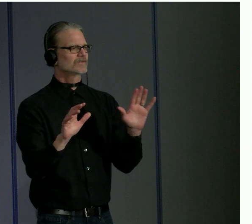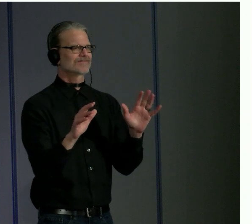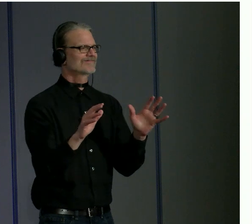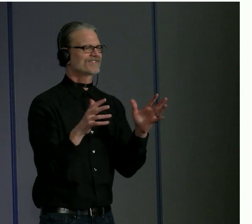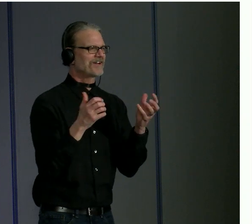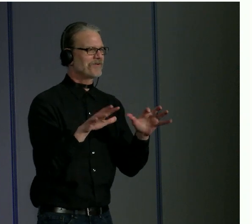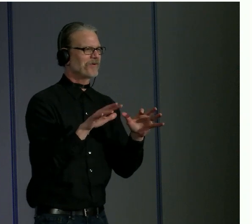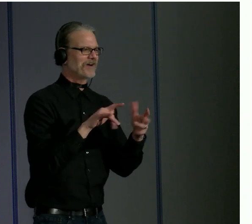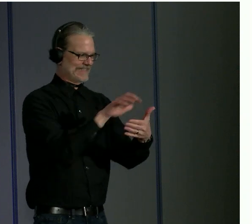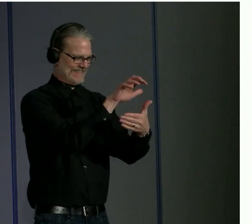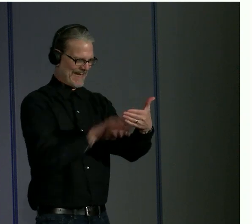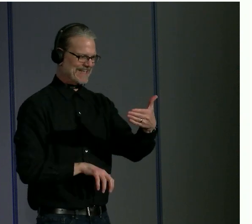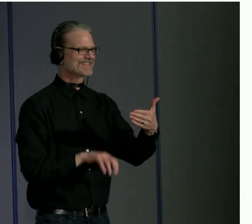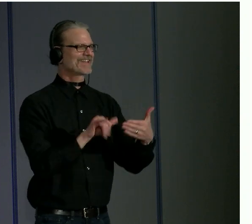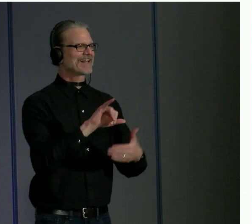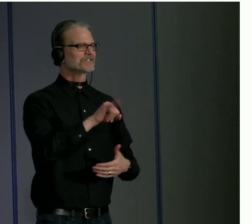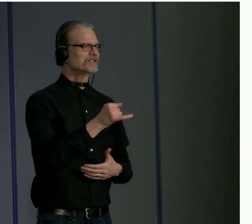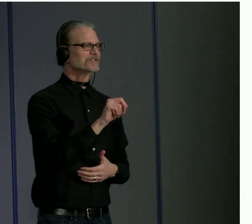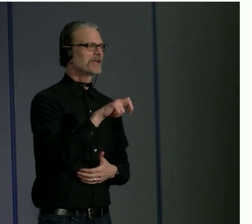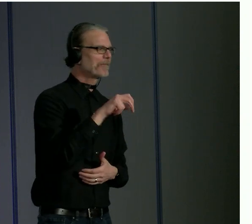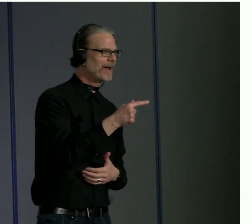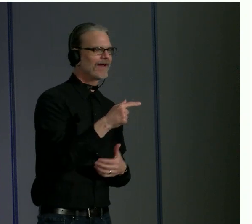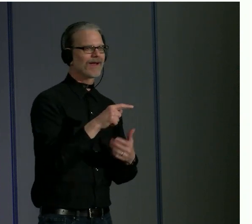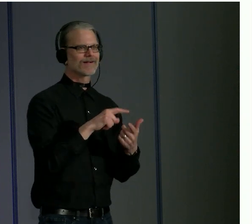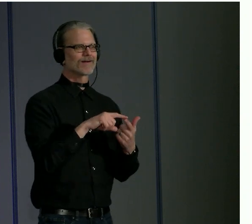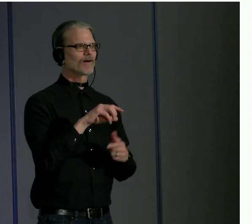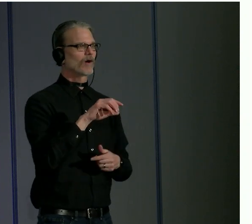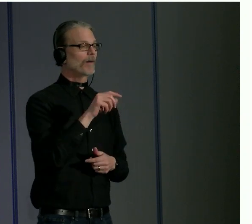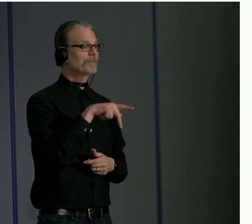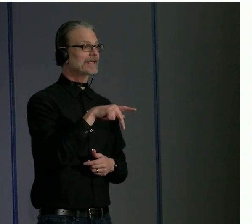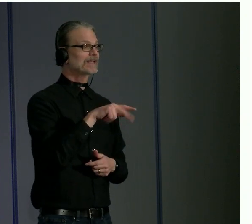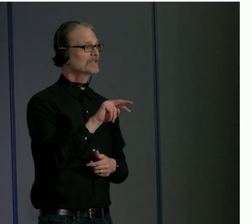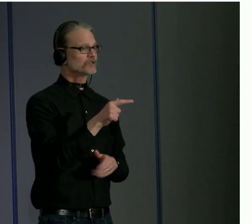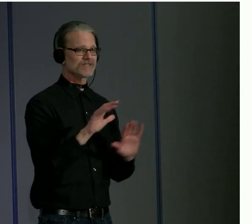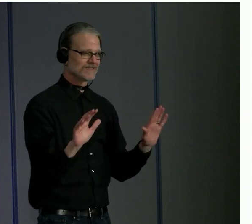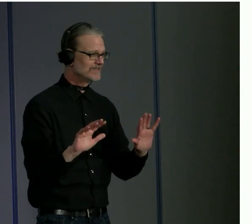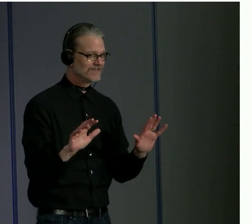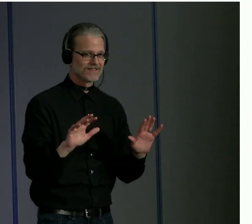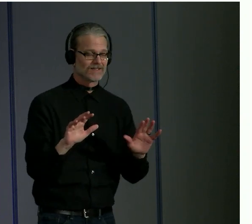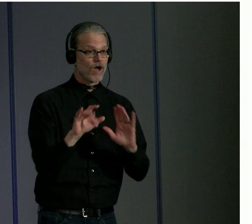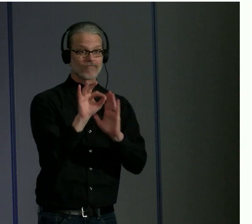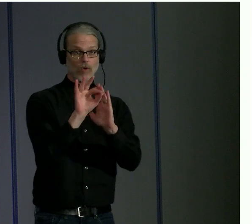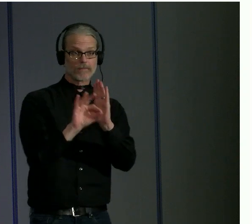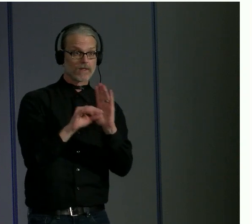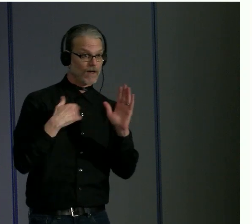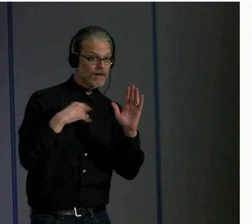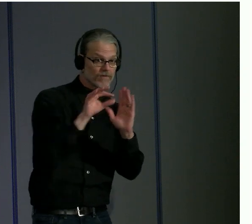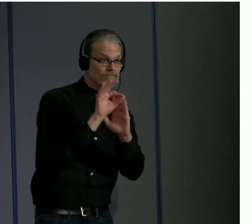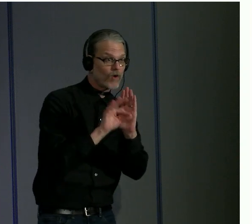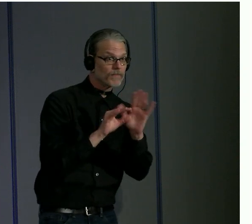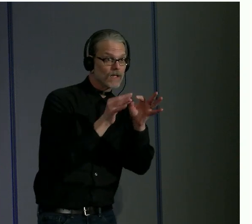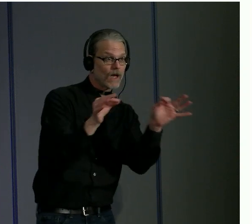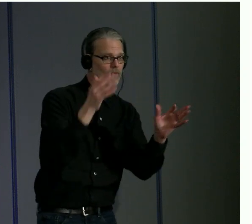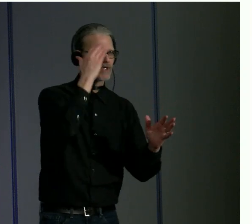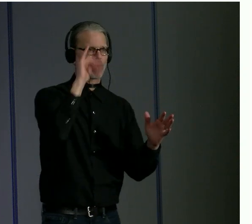as a primary JPEG or PNG. Formulas. If I've got formulas, we all know formulas are worst thing to